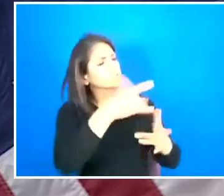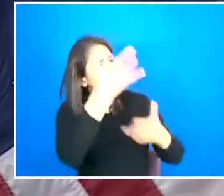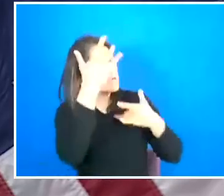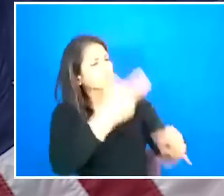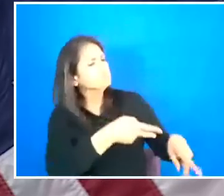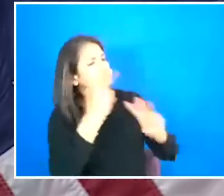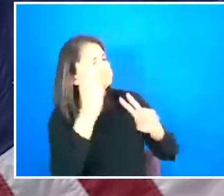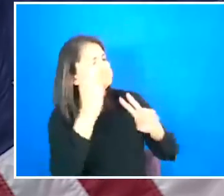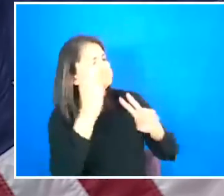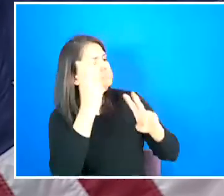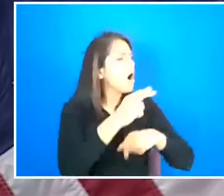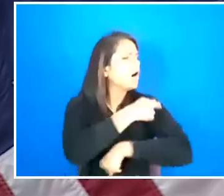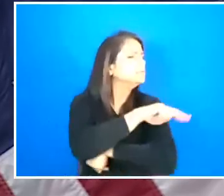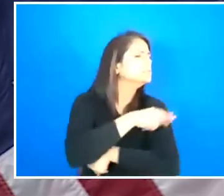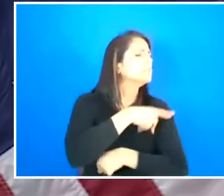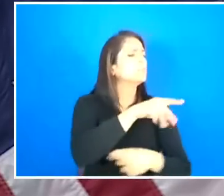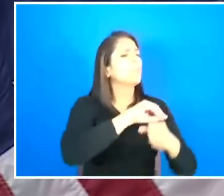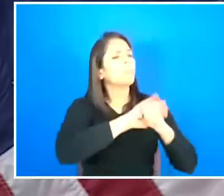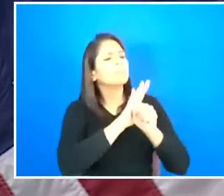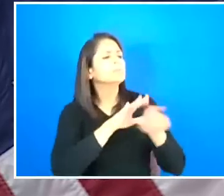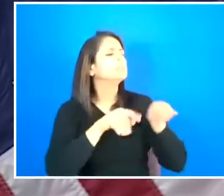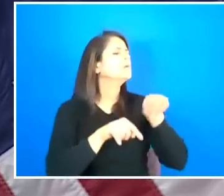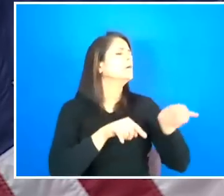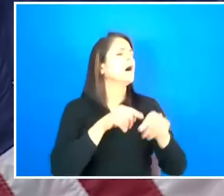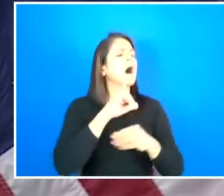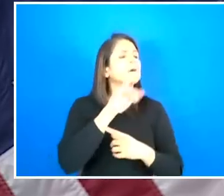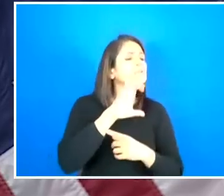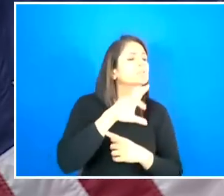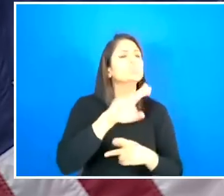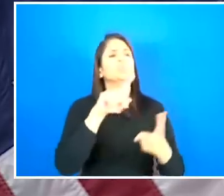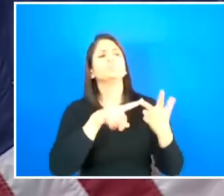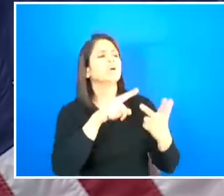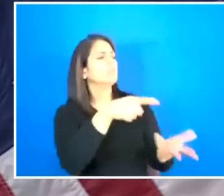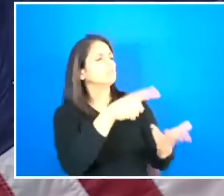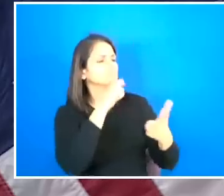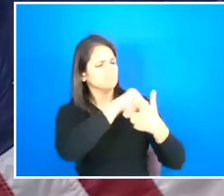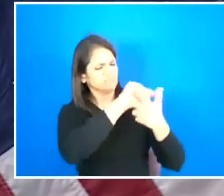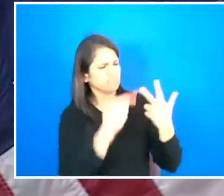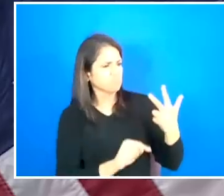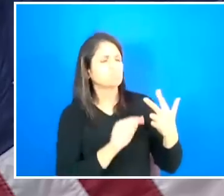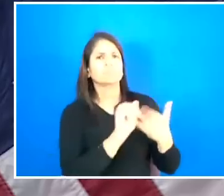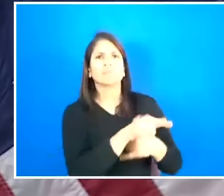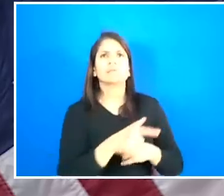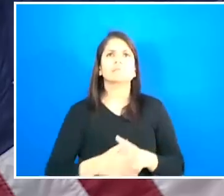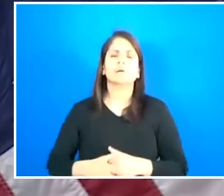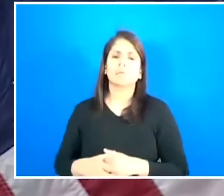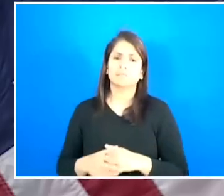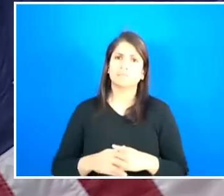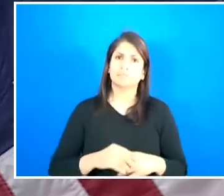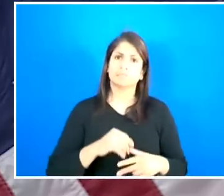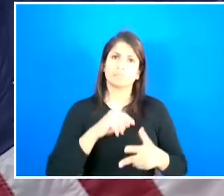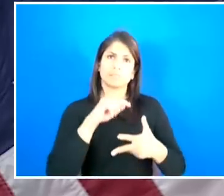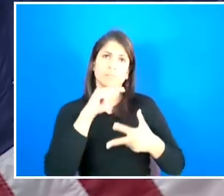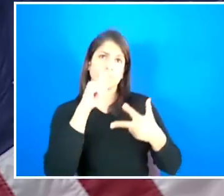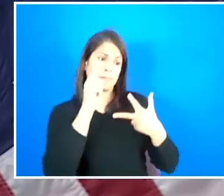LITTLE BIT MORE ON WHY YOU AREN'T INCLUDING THE ICU FROM PRIVATE HOSPITALS. HAVE YOU TRIED TO